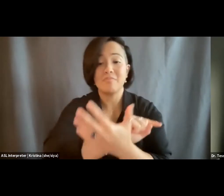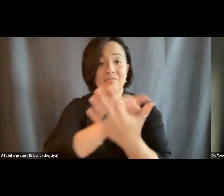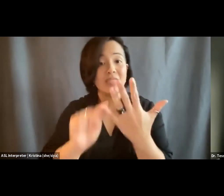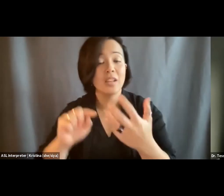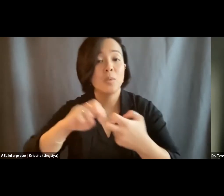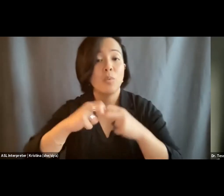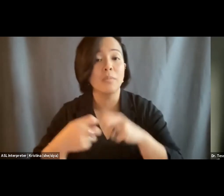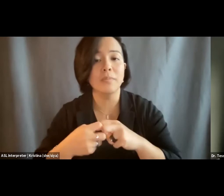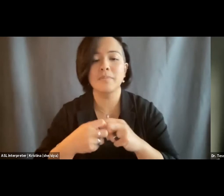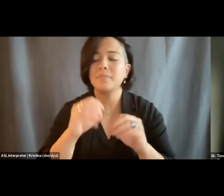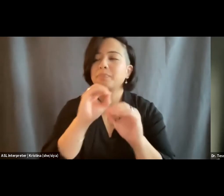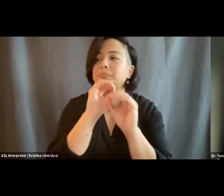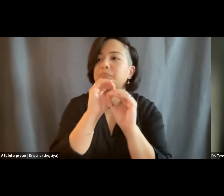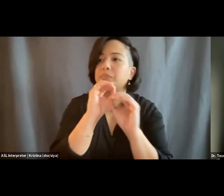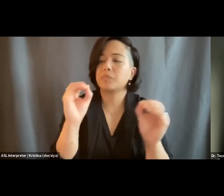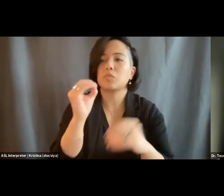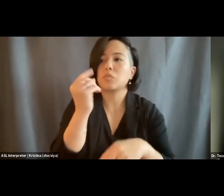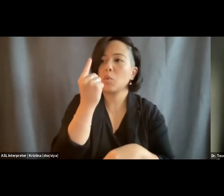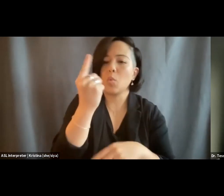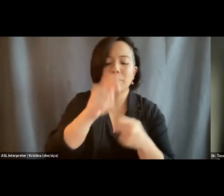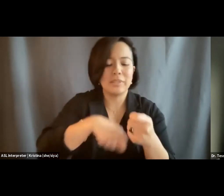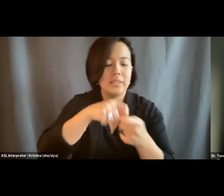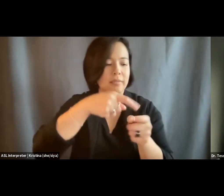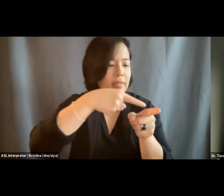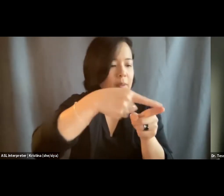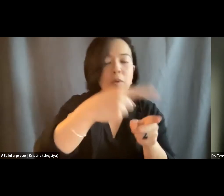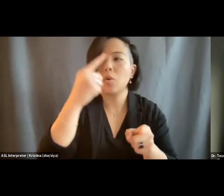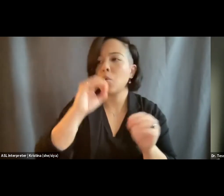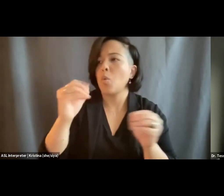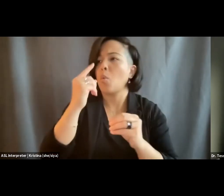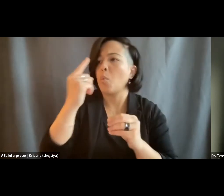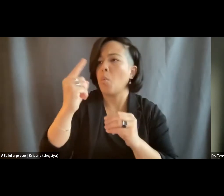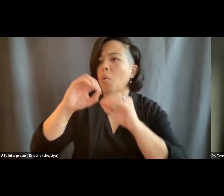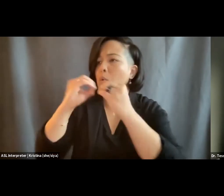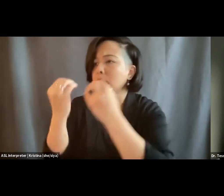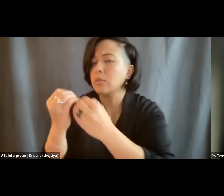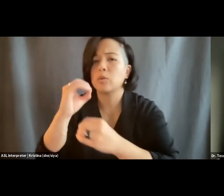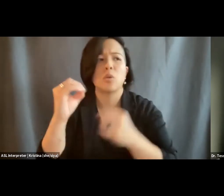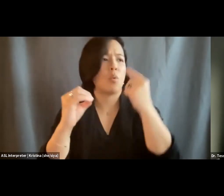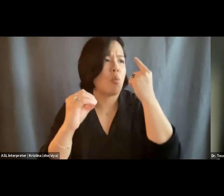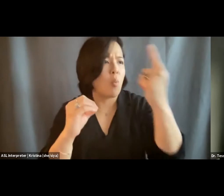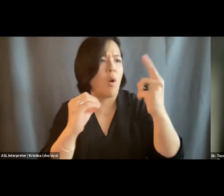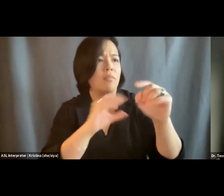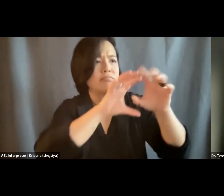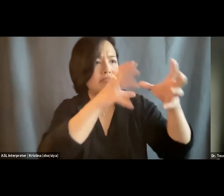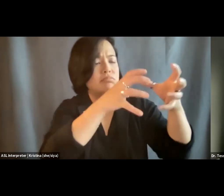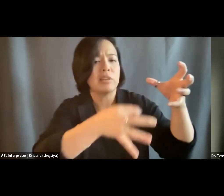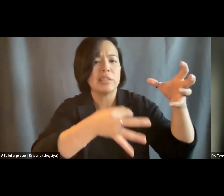no one discipline, no one organization, no one set of experts, has all of the answers. And this is why strong partnerships, relentless collaboration,